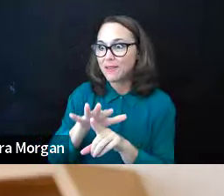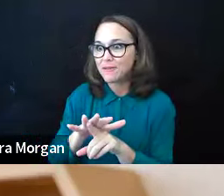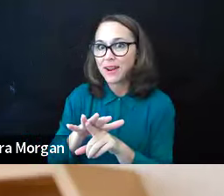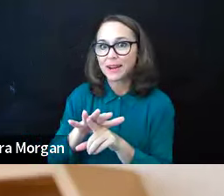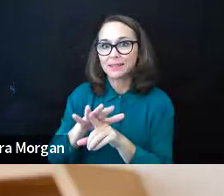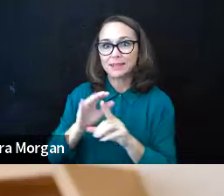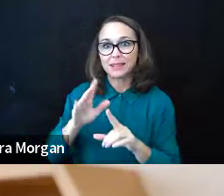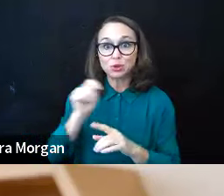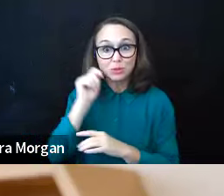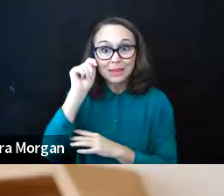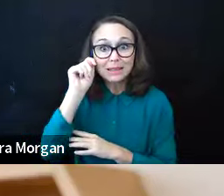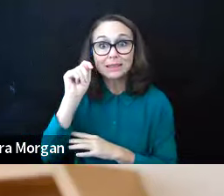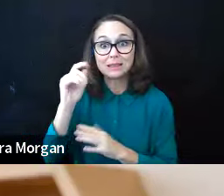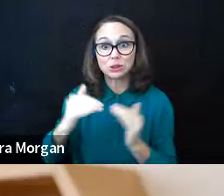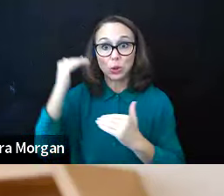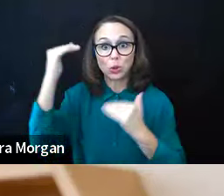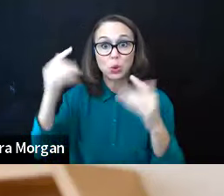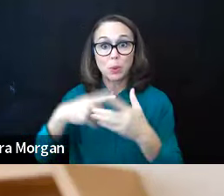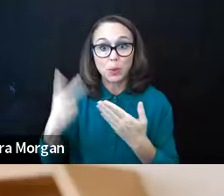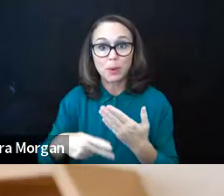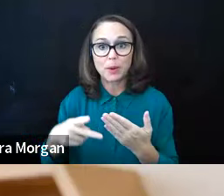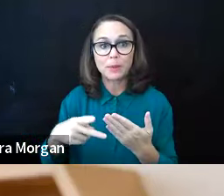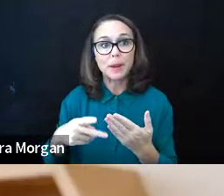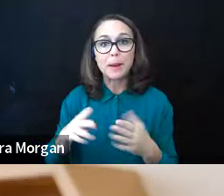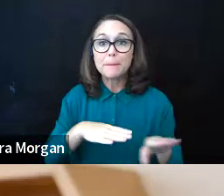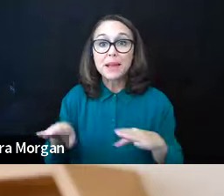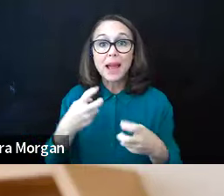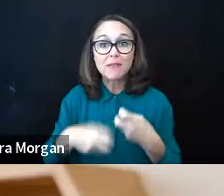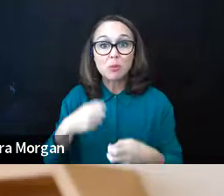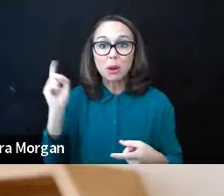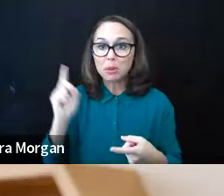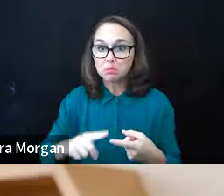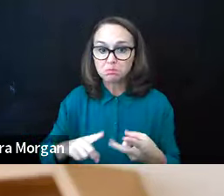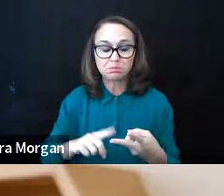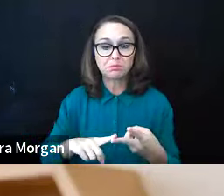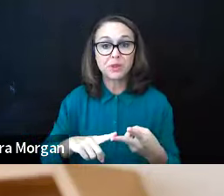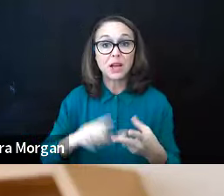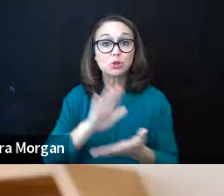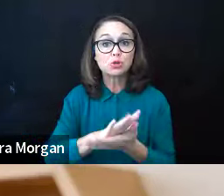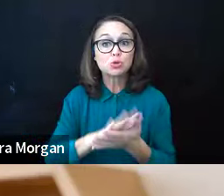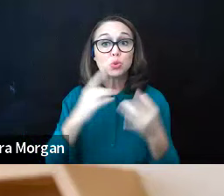including fewer behavioral problems, higher academic achievement, lower rates of substance,